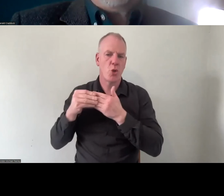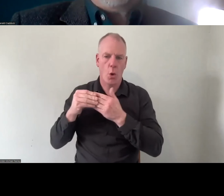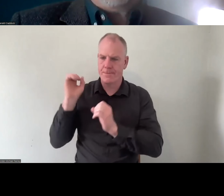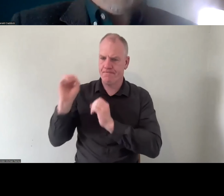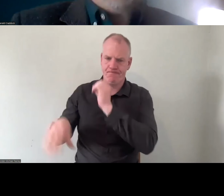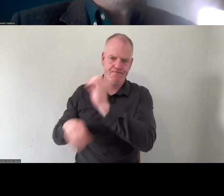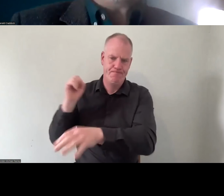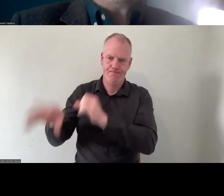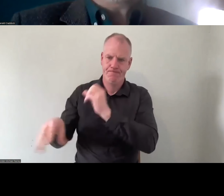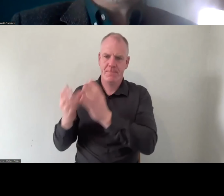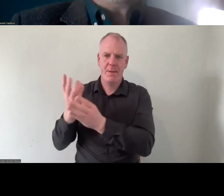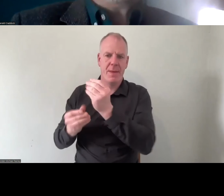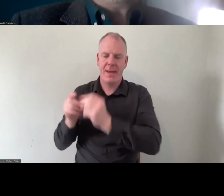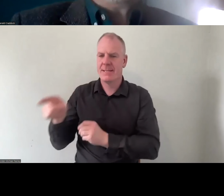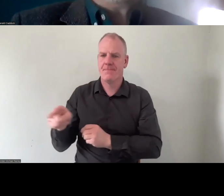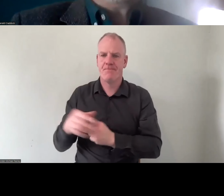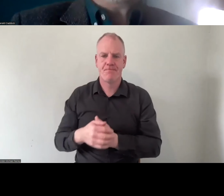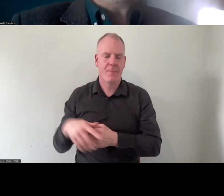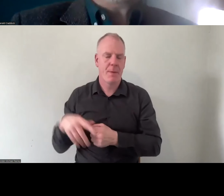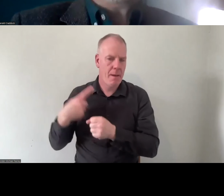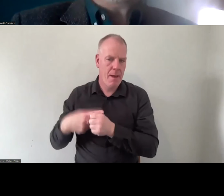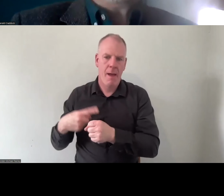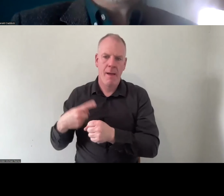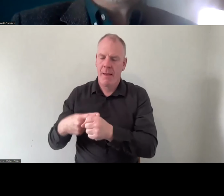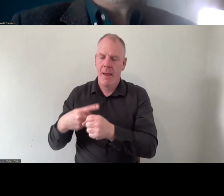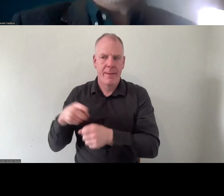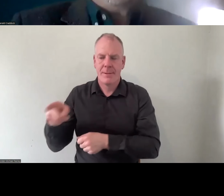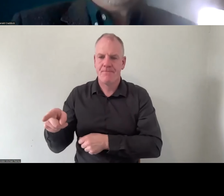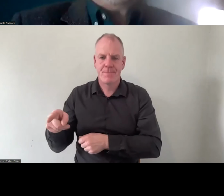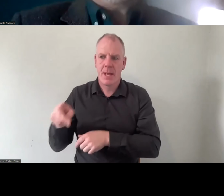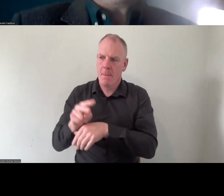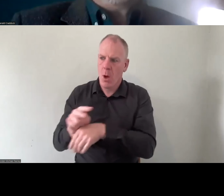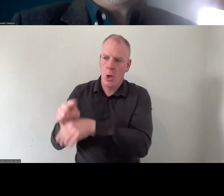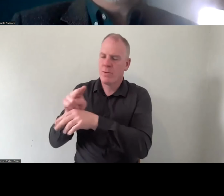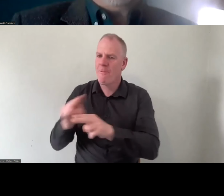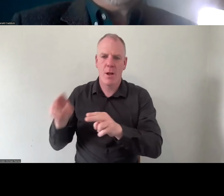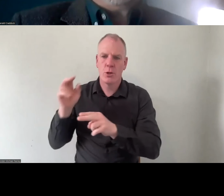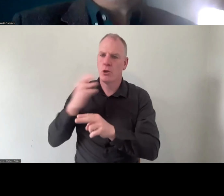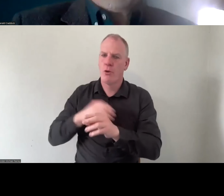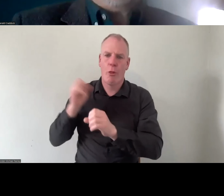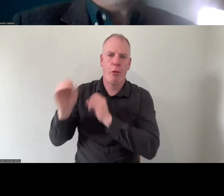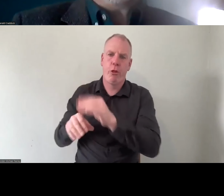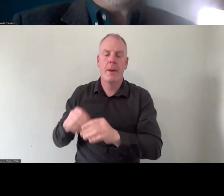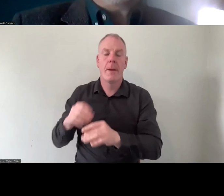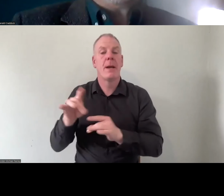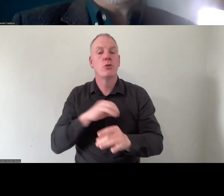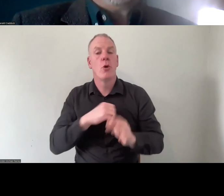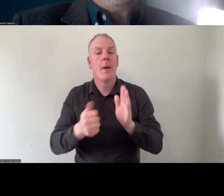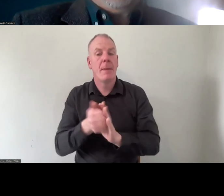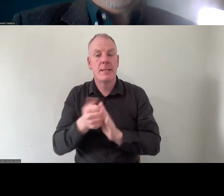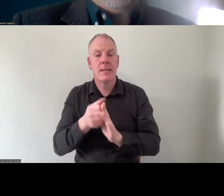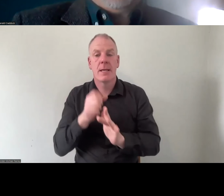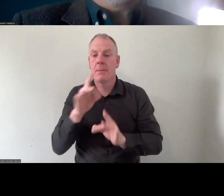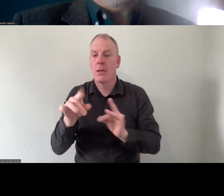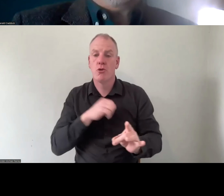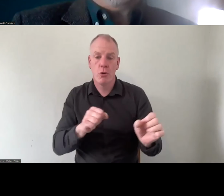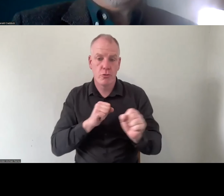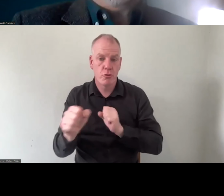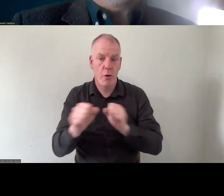That constant monitoring that your building and your service are accessible,